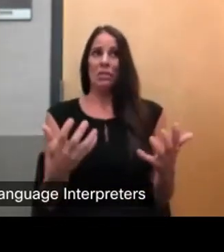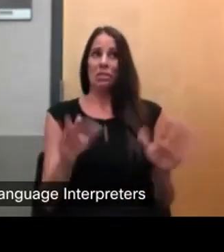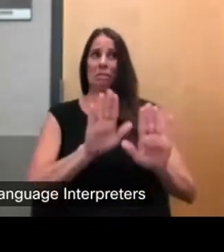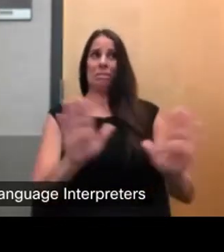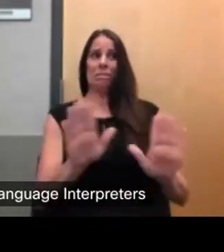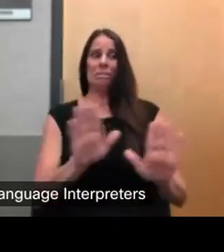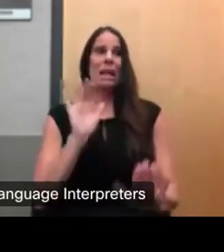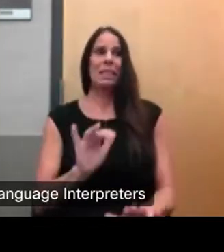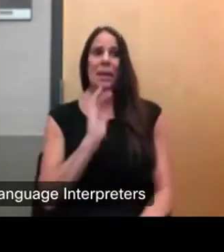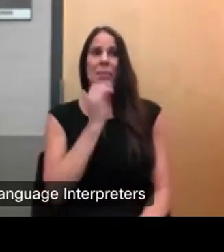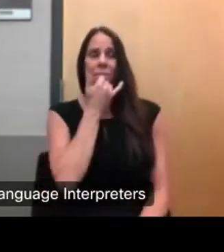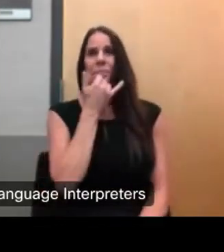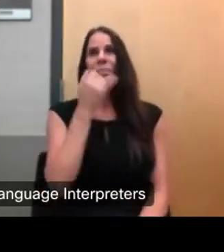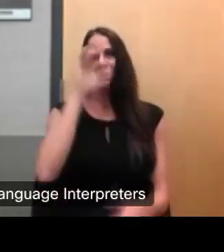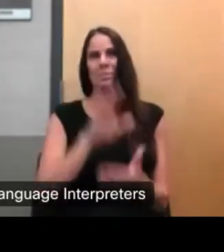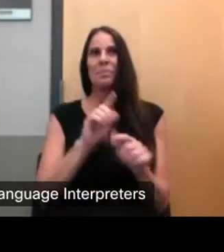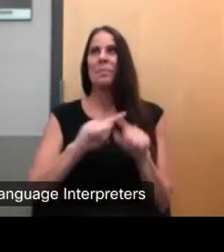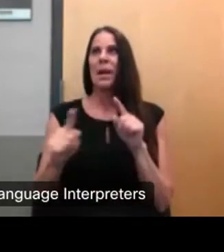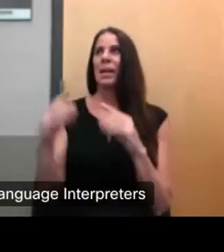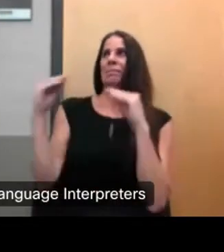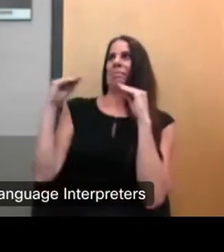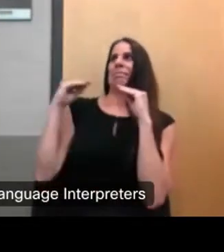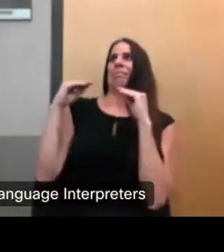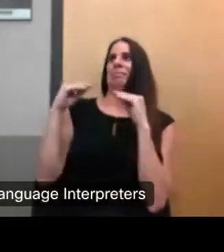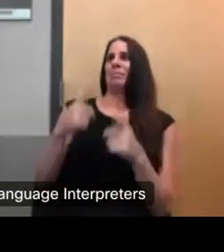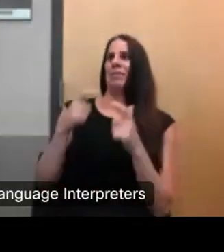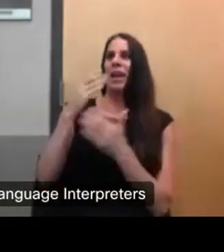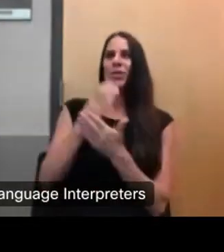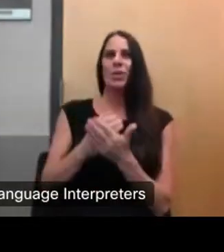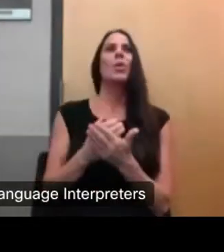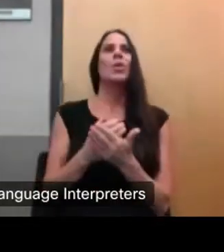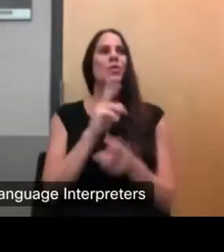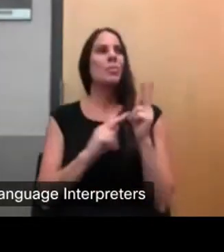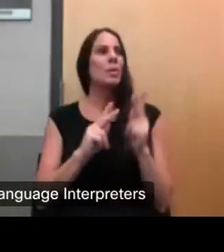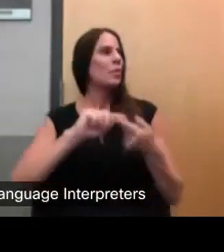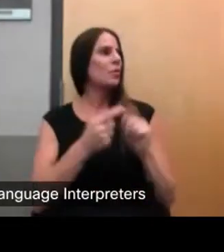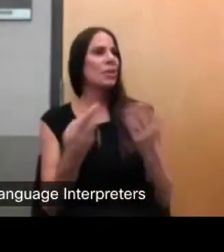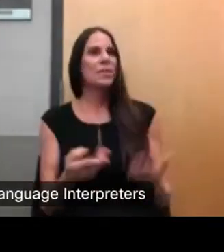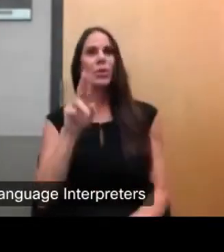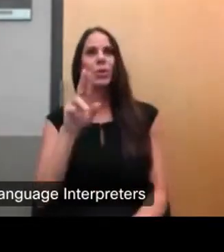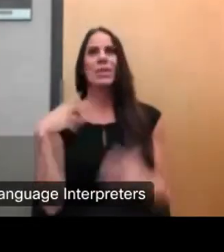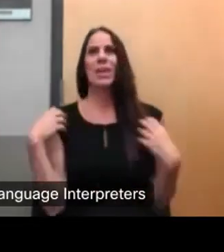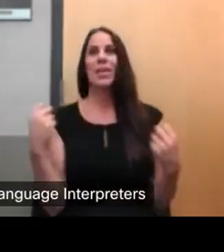but got a crash course from a lot of our friends at U. T. health and so I am communicating with the business community. So happy to be here.413 "Texas Public Health Summit" (4113925120)